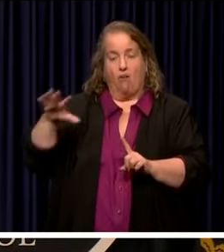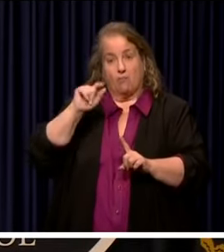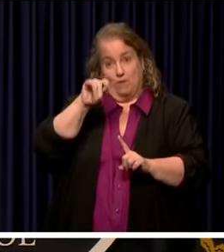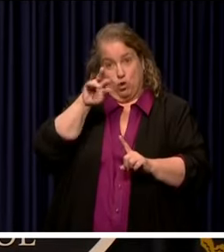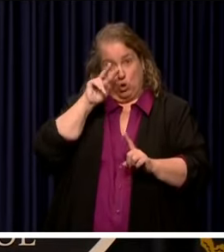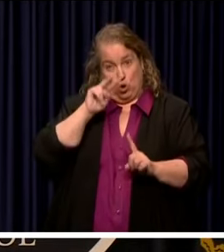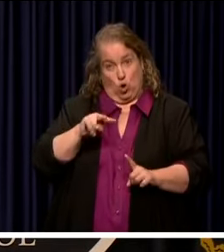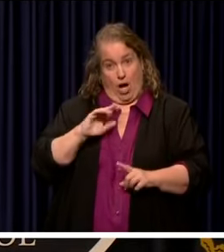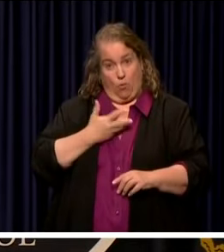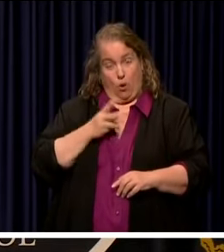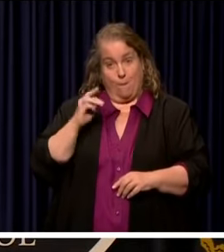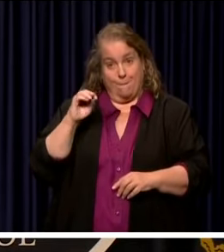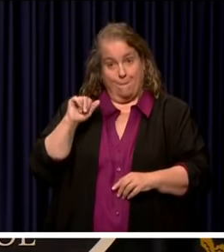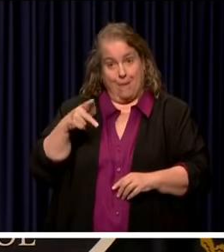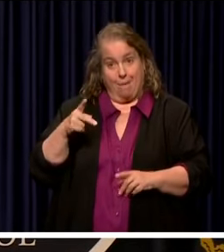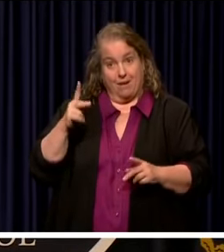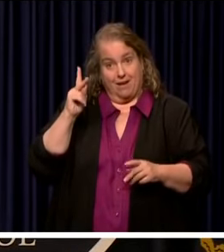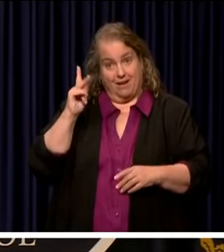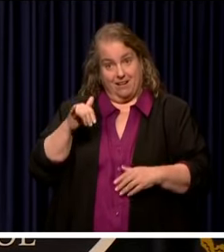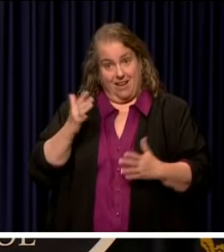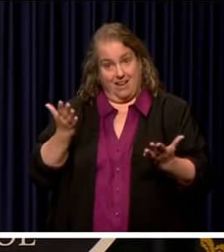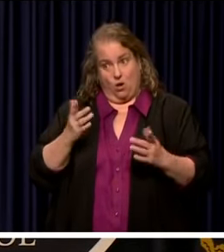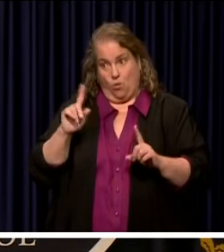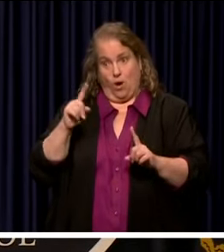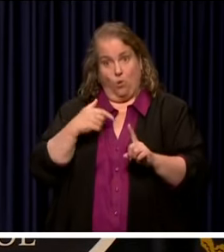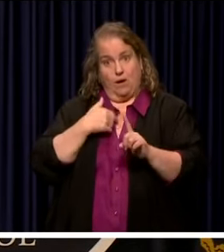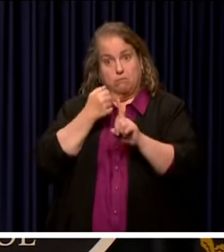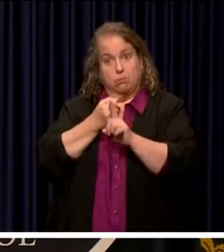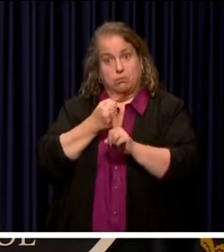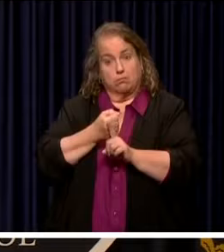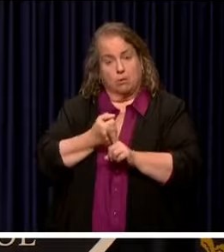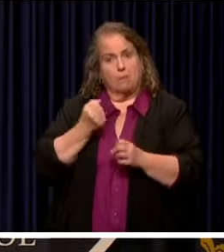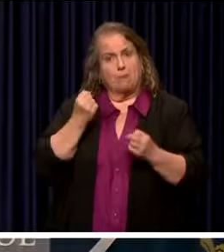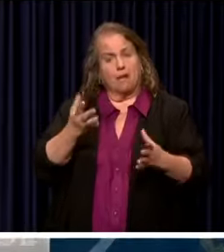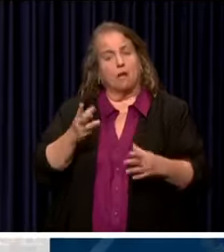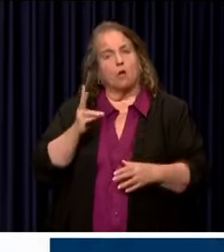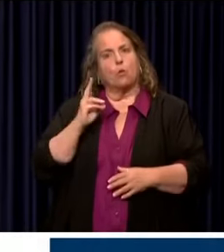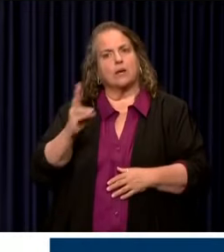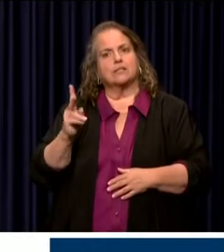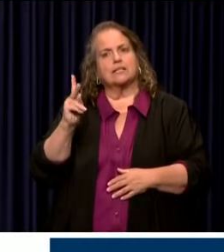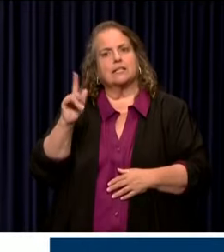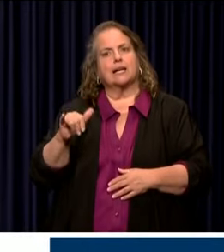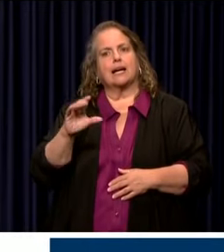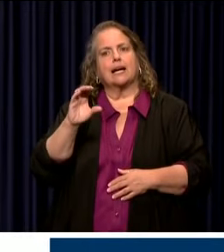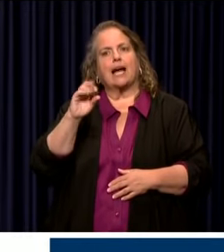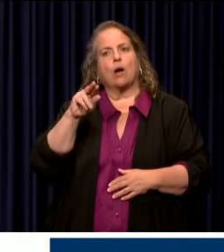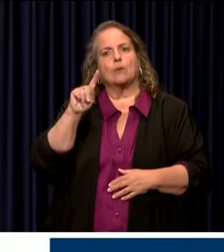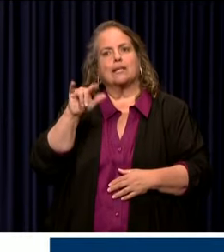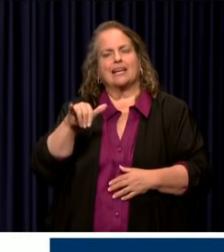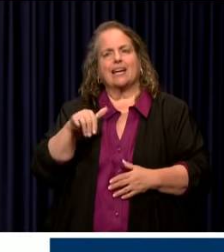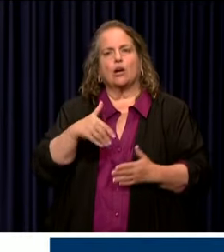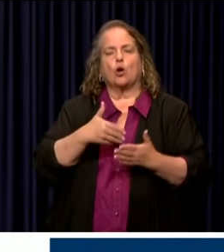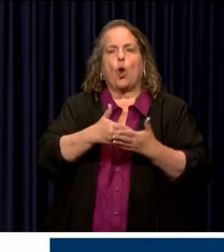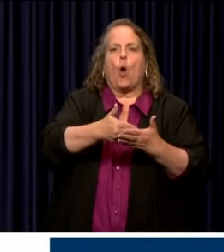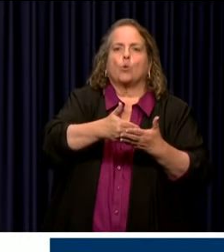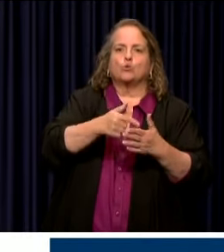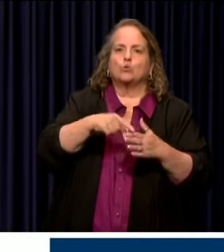REOPENING OUR ECONOMY IN A SAFE AND EFFECTIVE WAY THAT IS